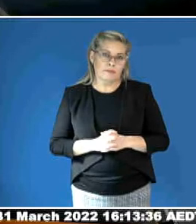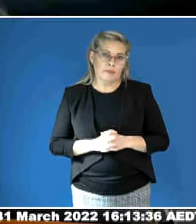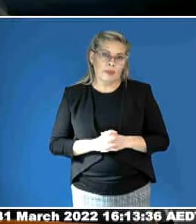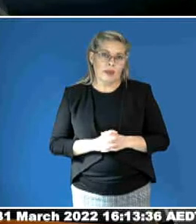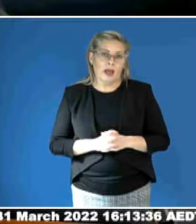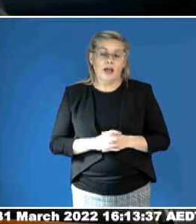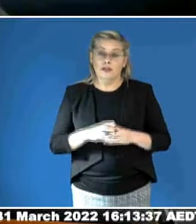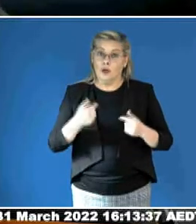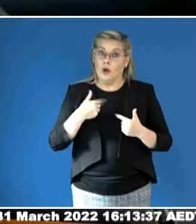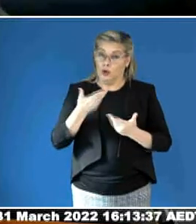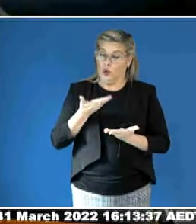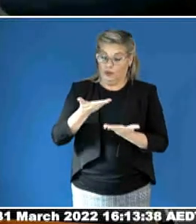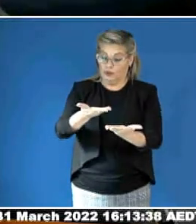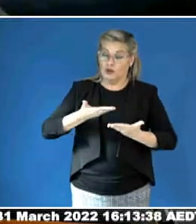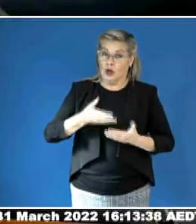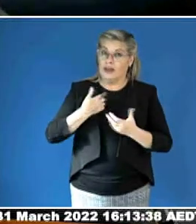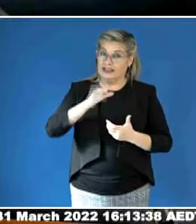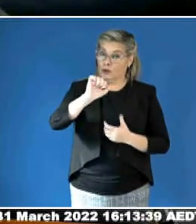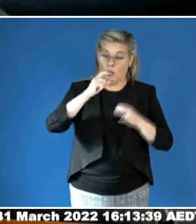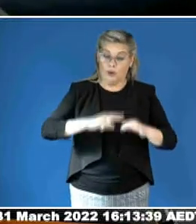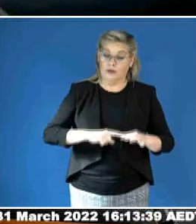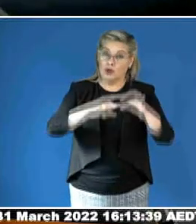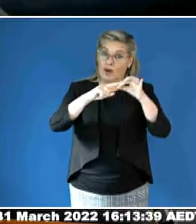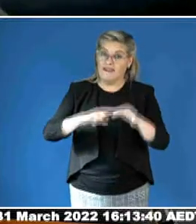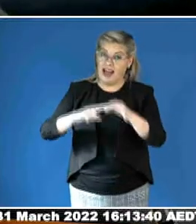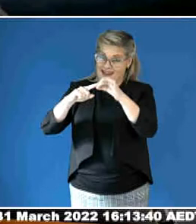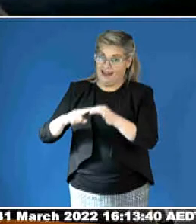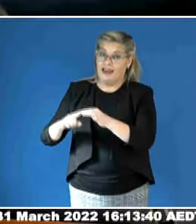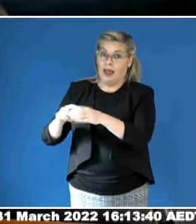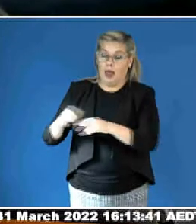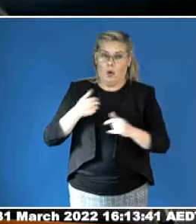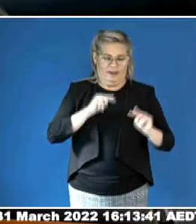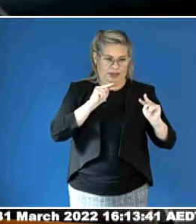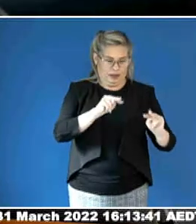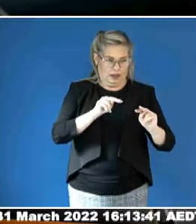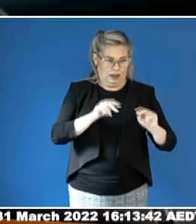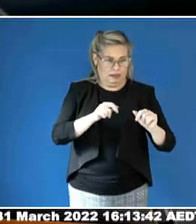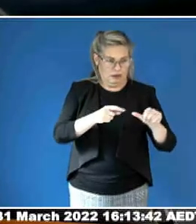startling statistics in relation to the experience of women and girls living with